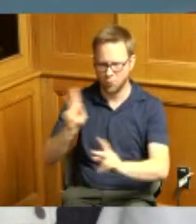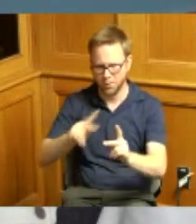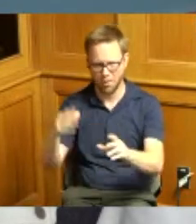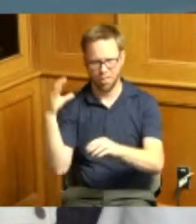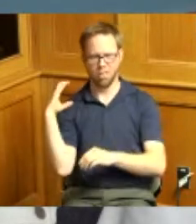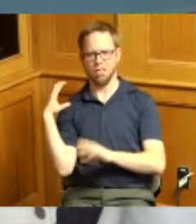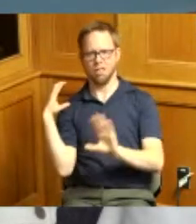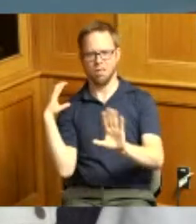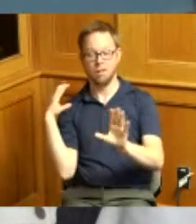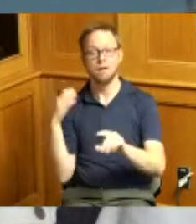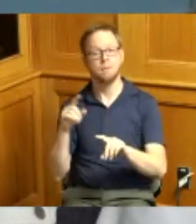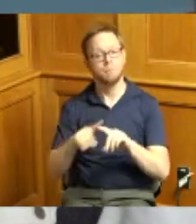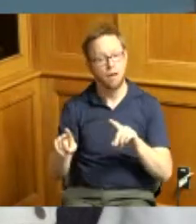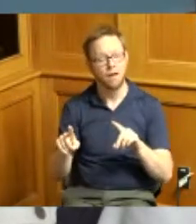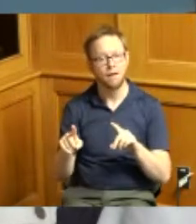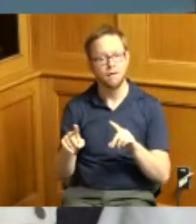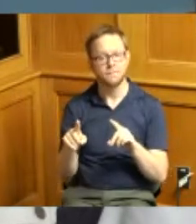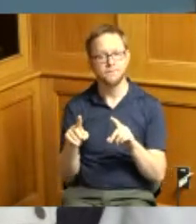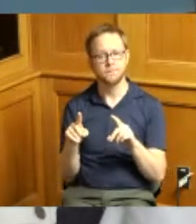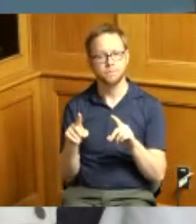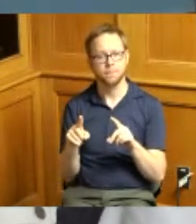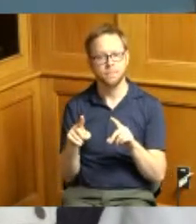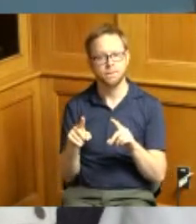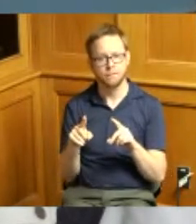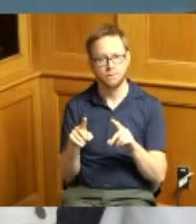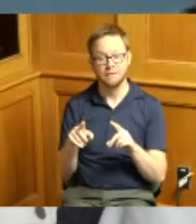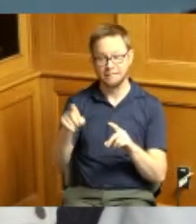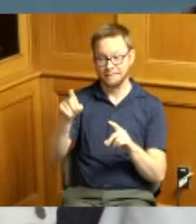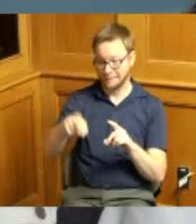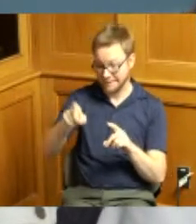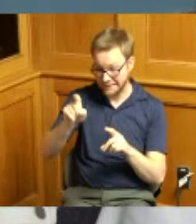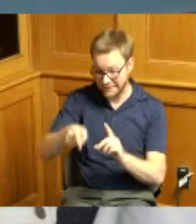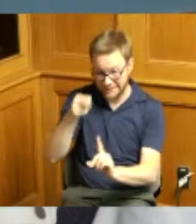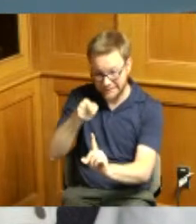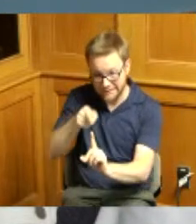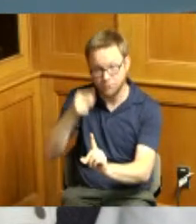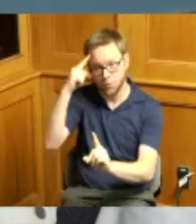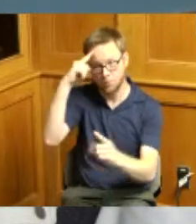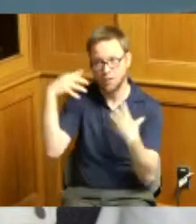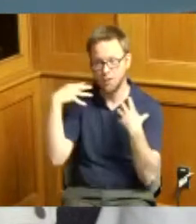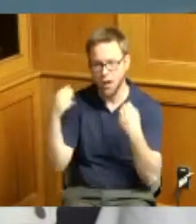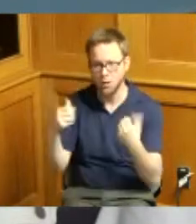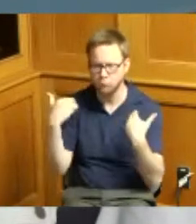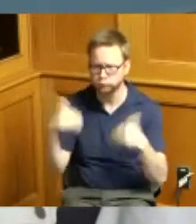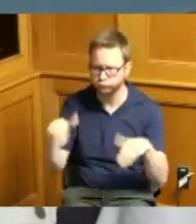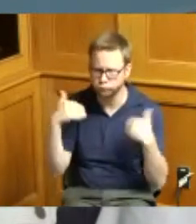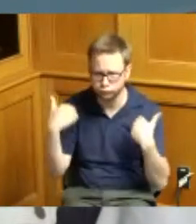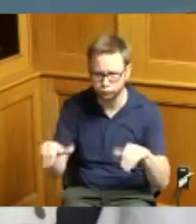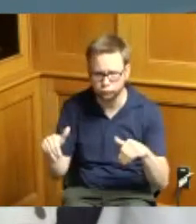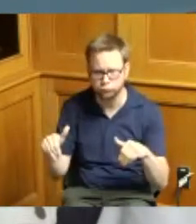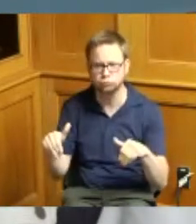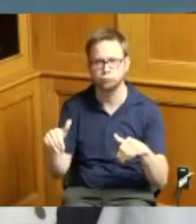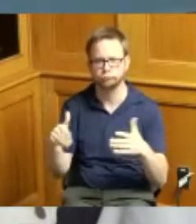expansive of the need the need of mental health is you know as broad and I guess the scope I guess is